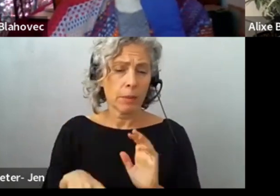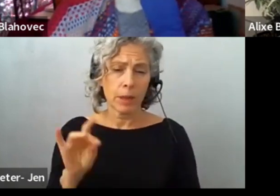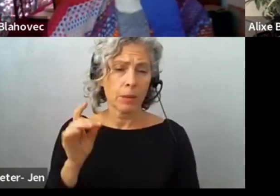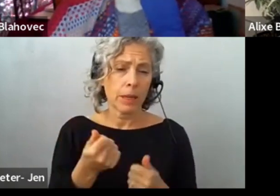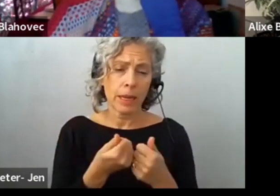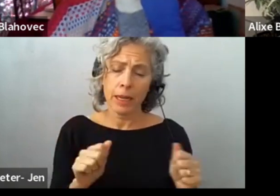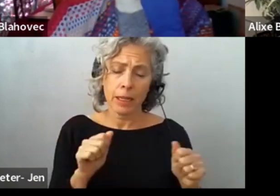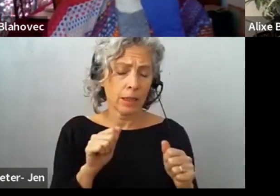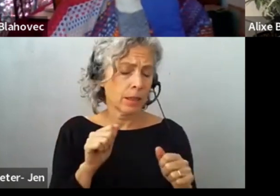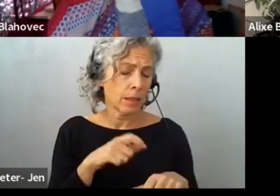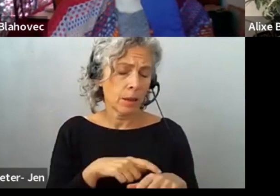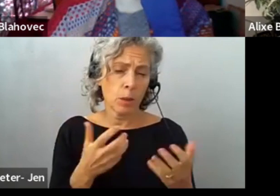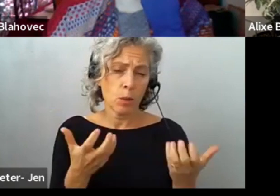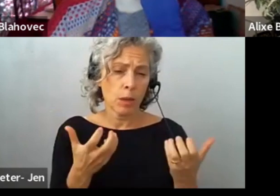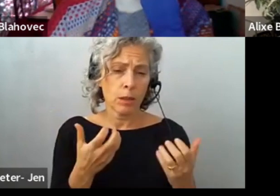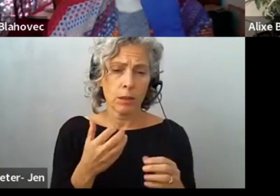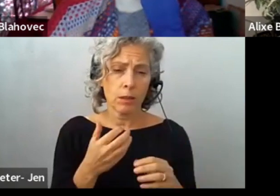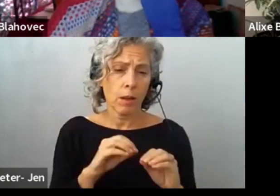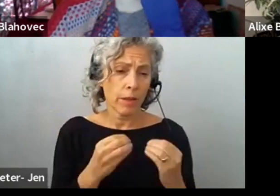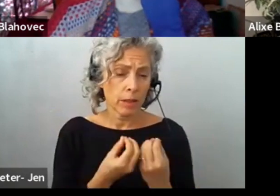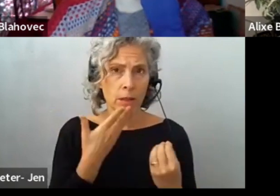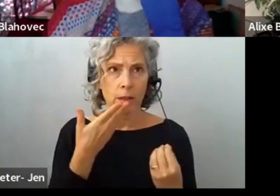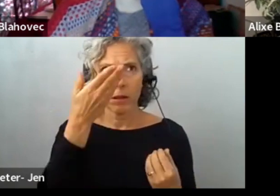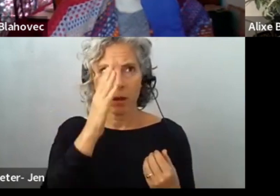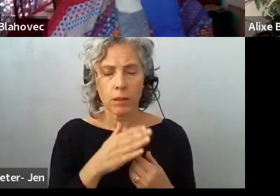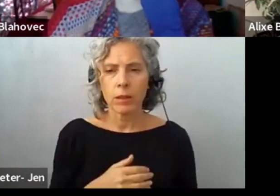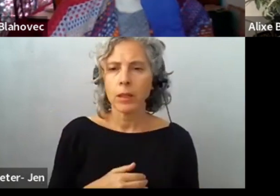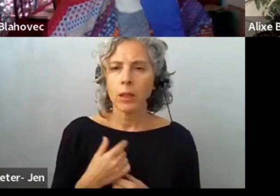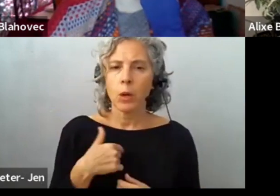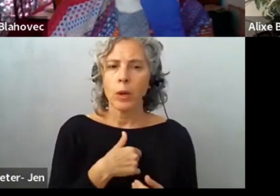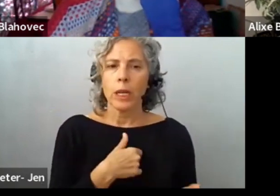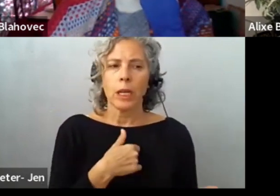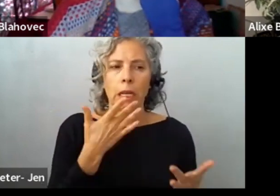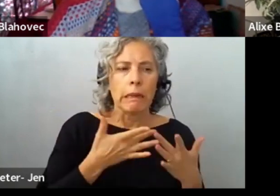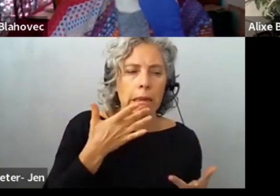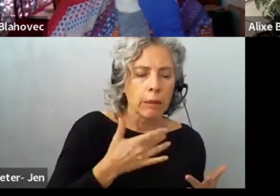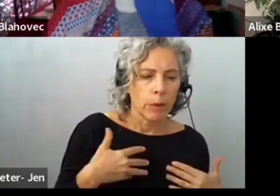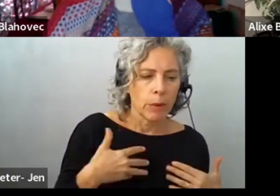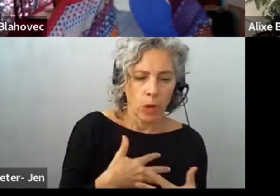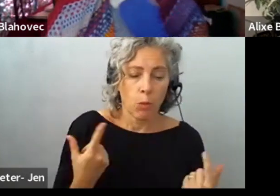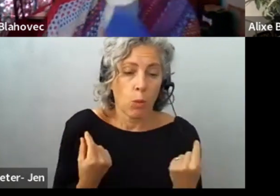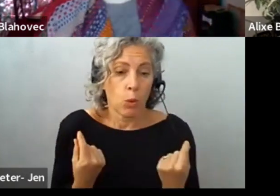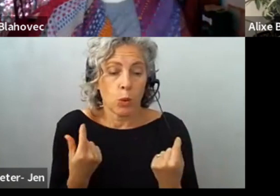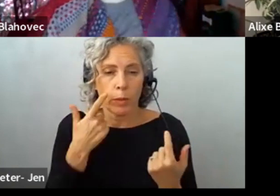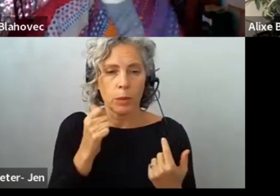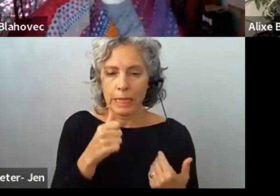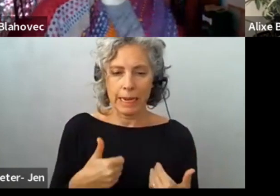office. Thank God. There was a point of course, when we ran low and we were afraid like what we're gonna do, but luckily, we